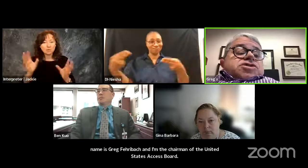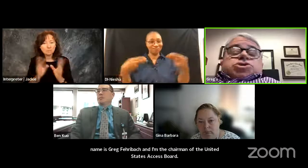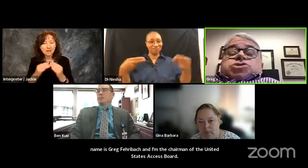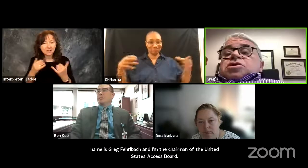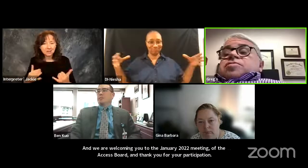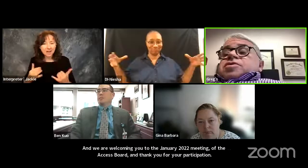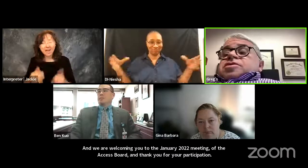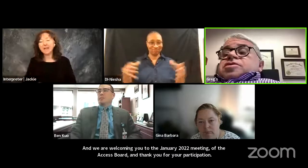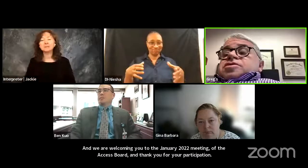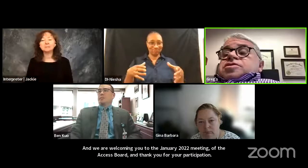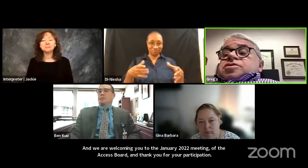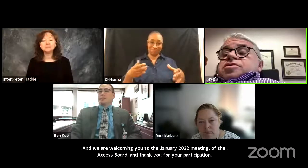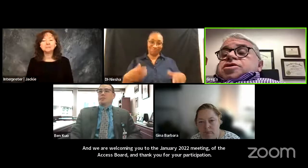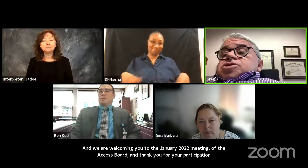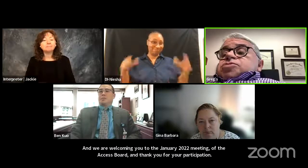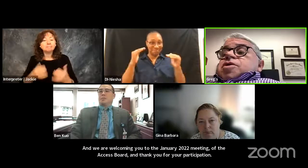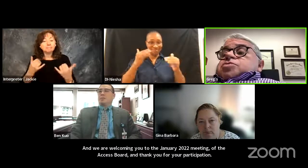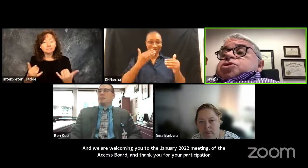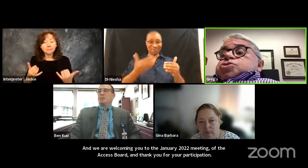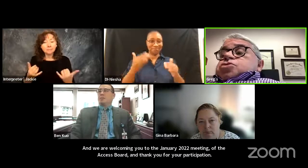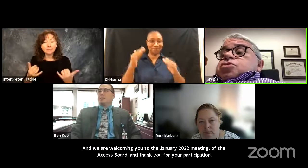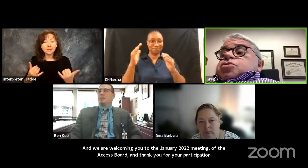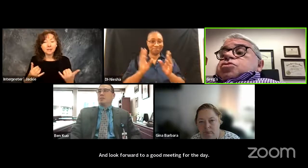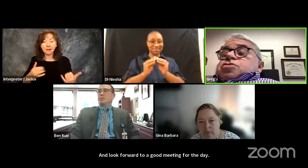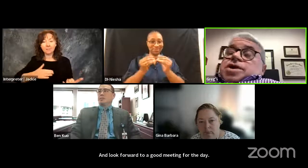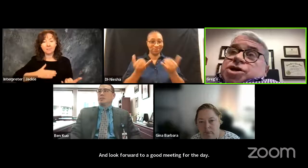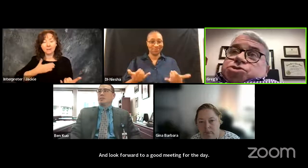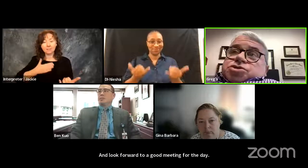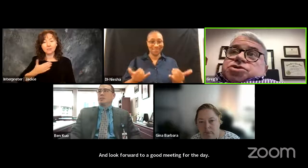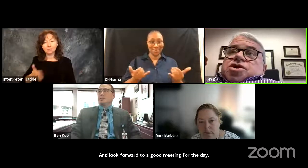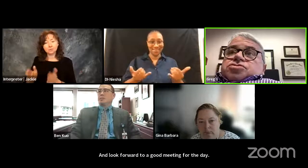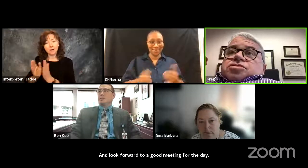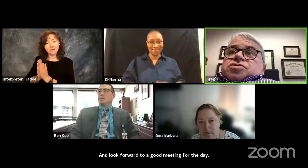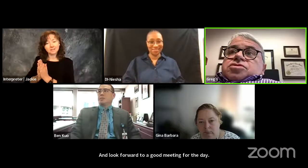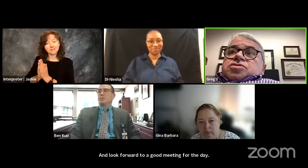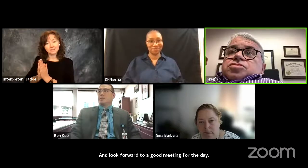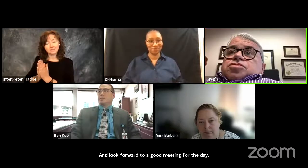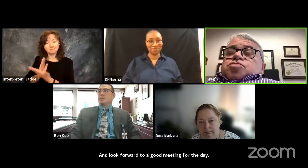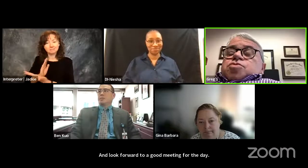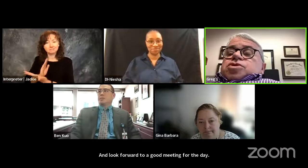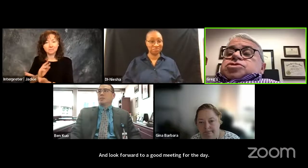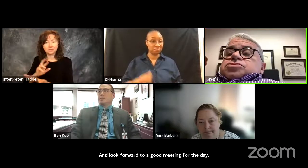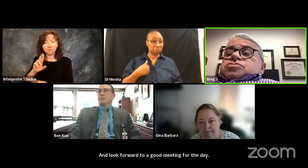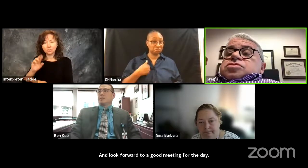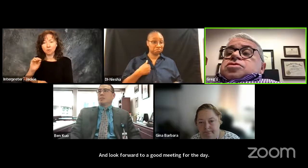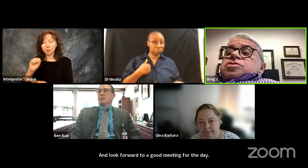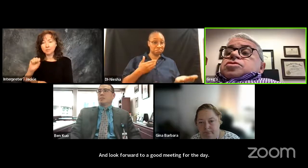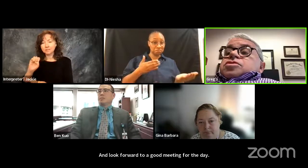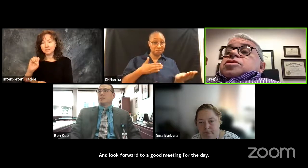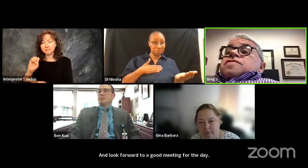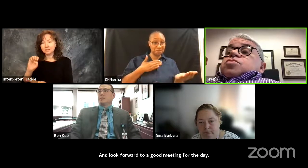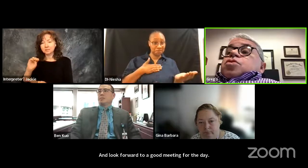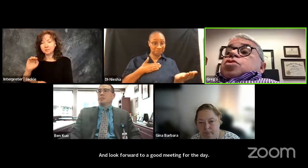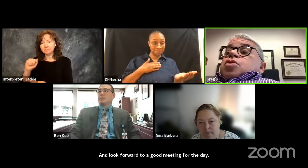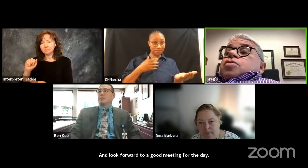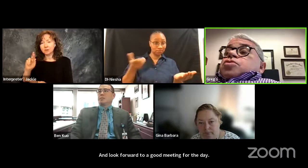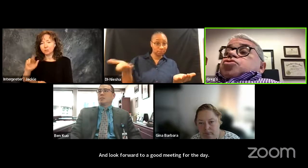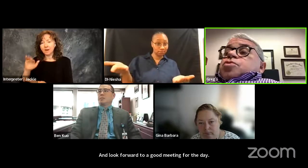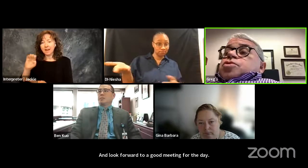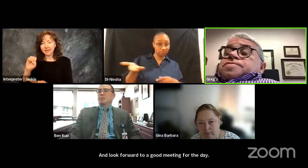At this time, it is my pleasure to call or actually to ask Rose Marie to give the roll call.